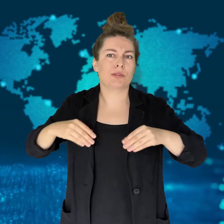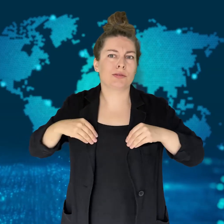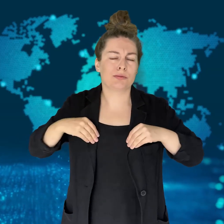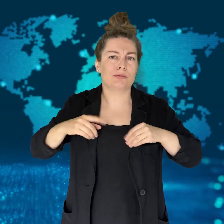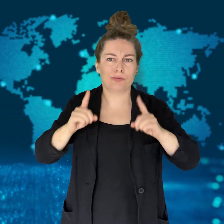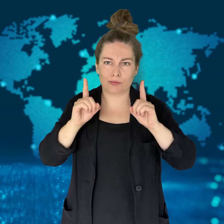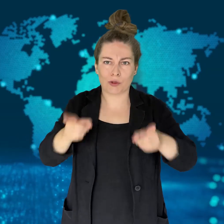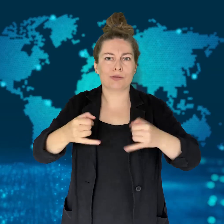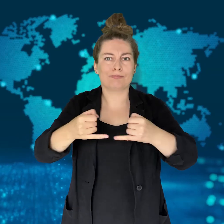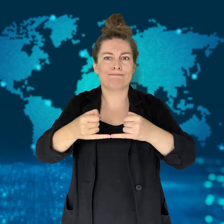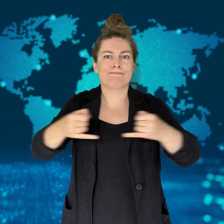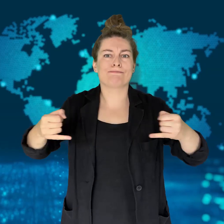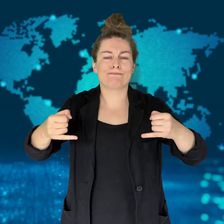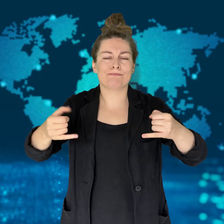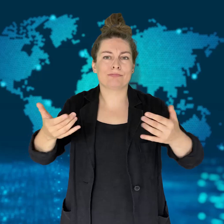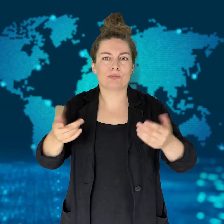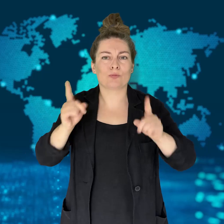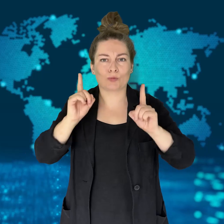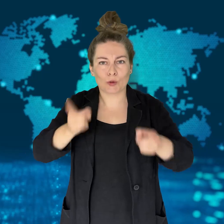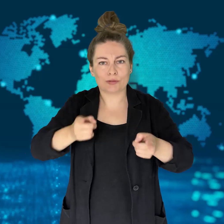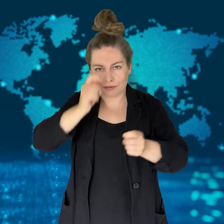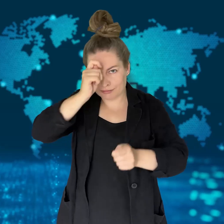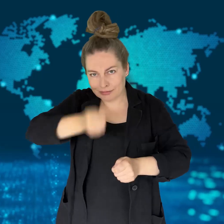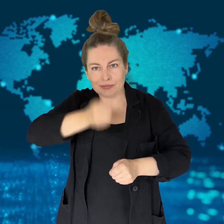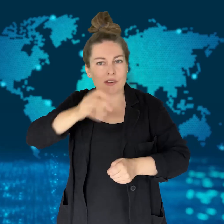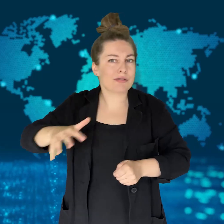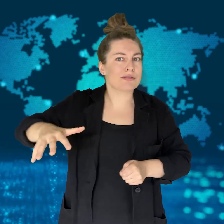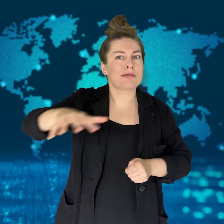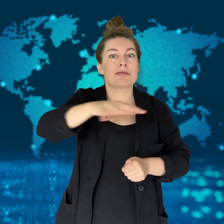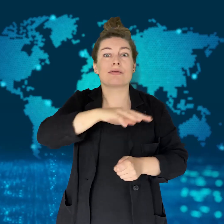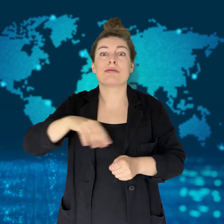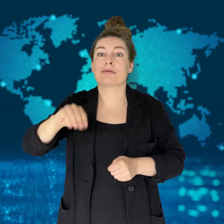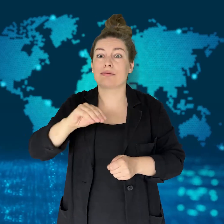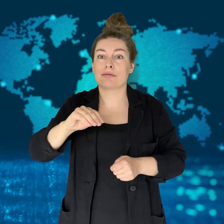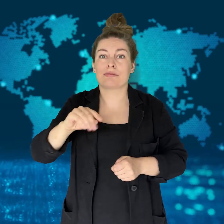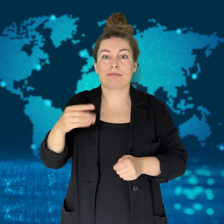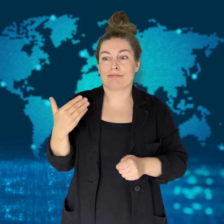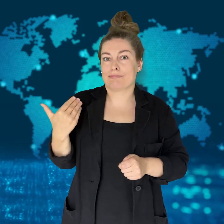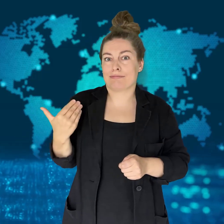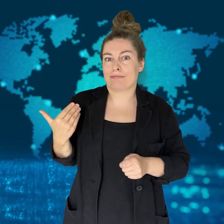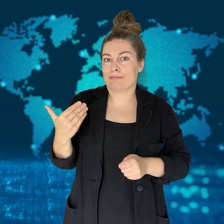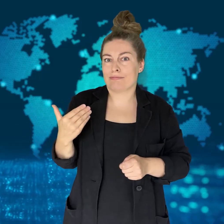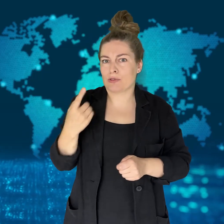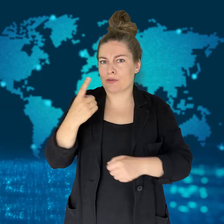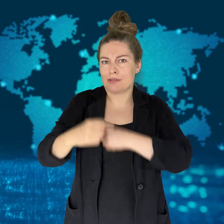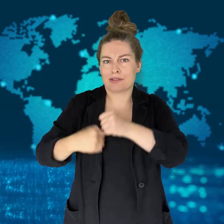humanity rule out naturalization.